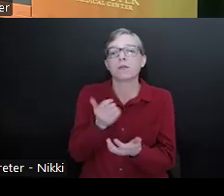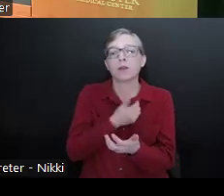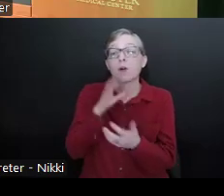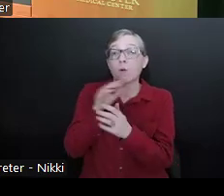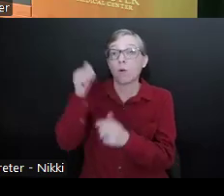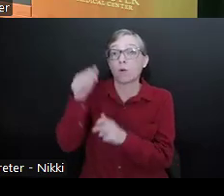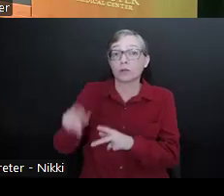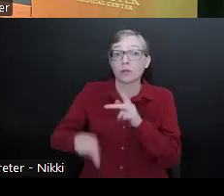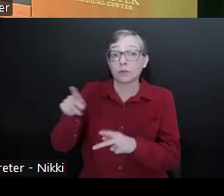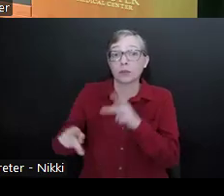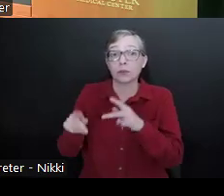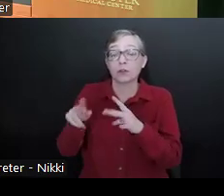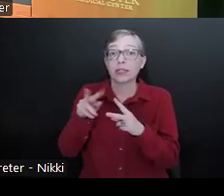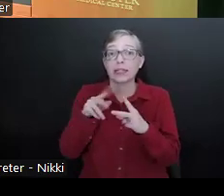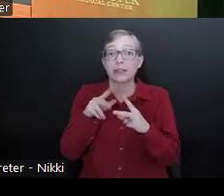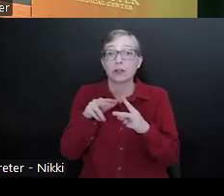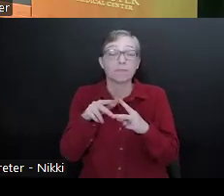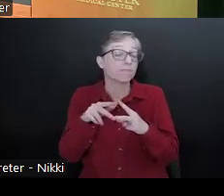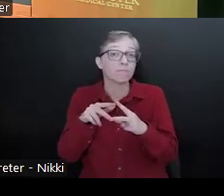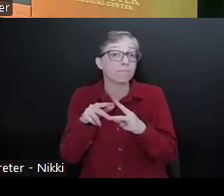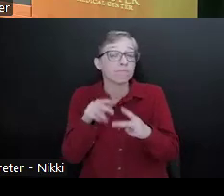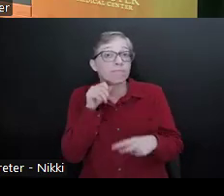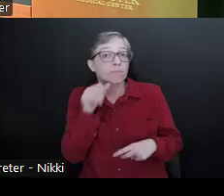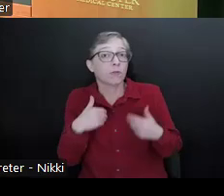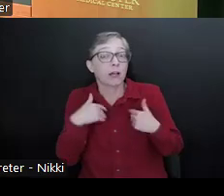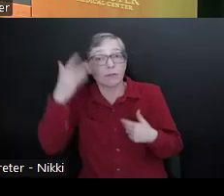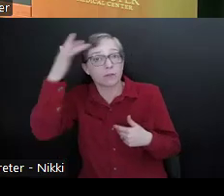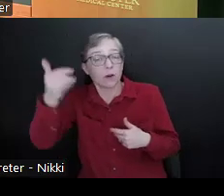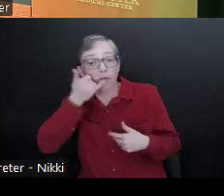don't either don't have smartphones uh or aren't comfortable using different applications on their